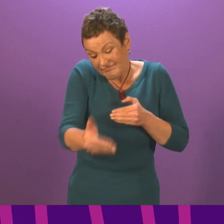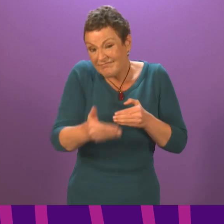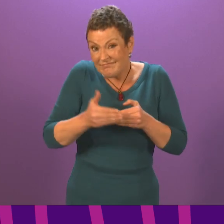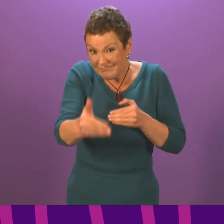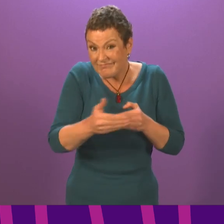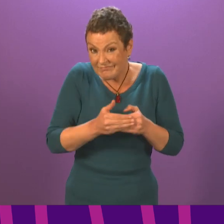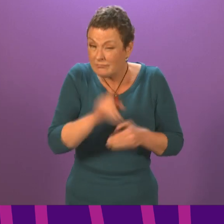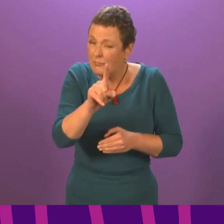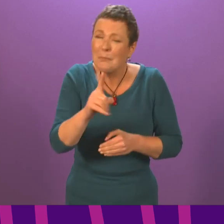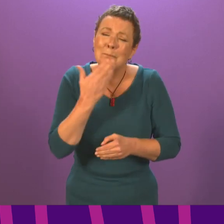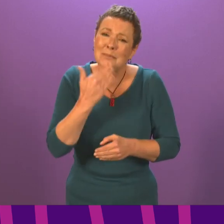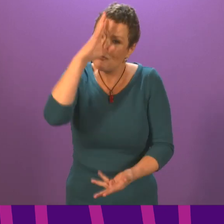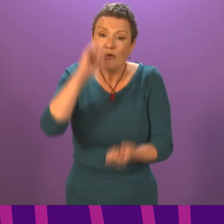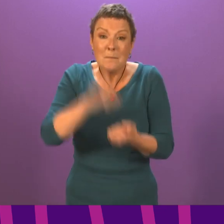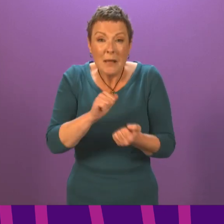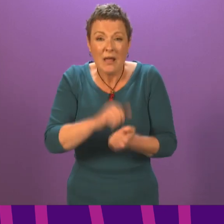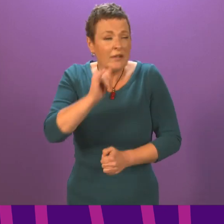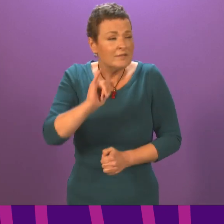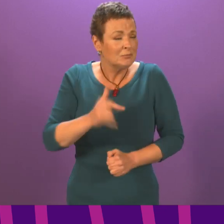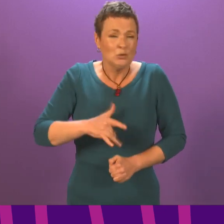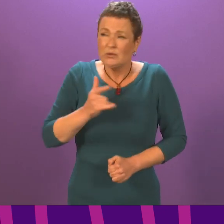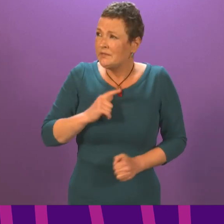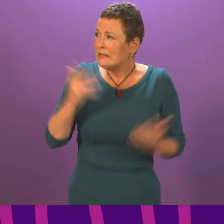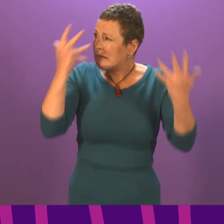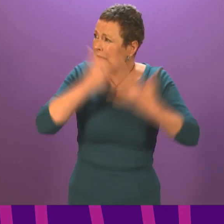that the light is definitely there and that we will get through this.